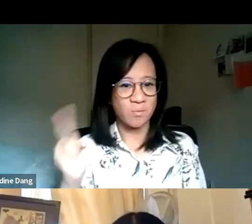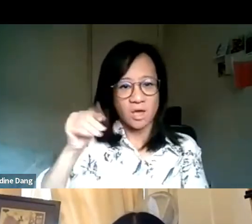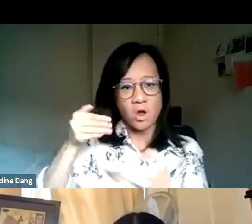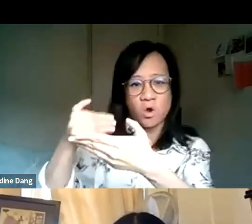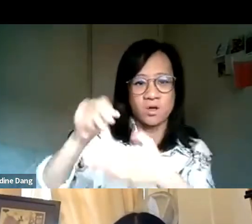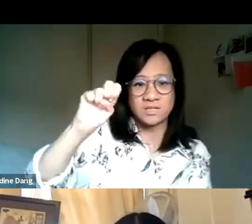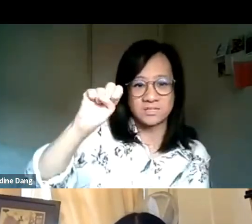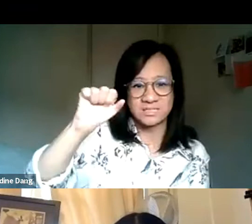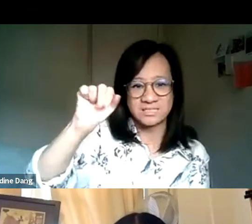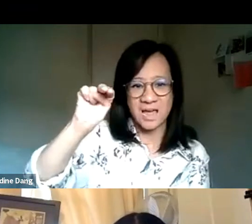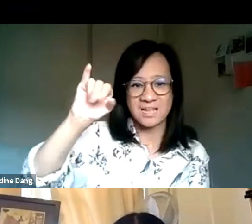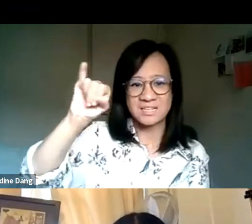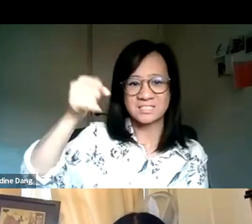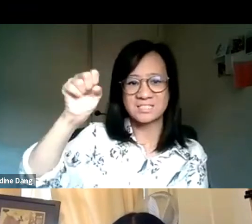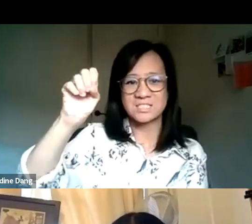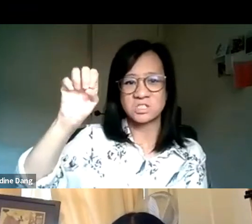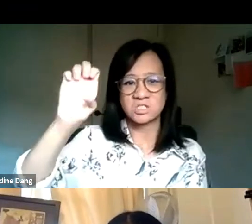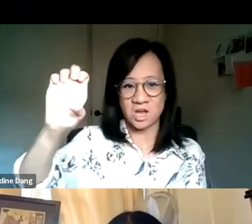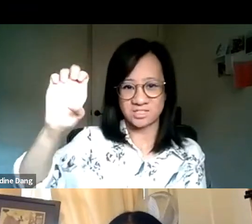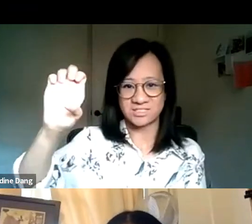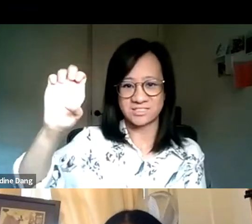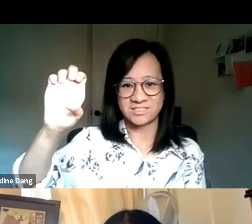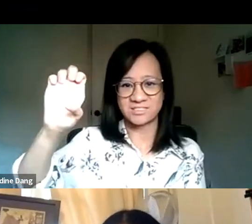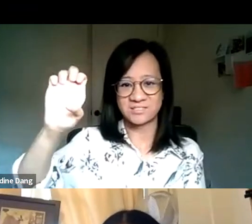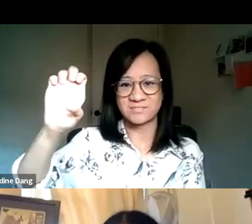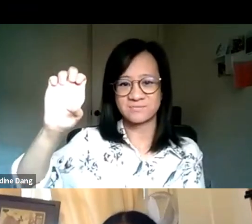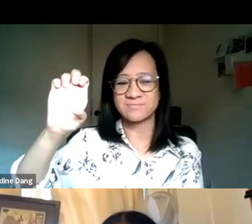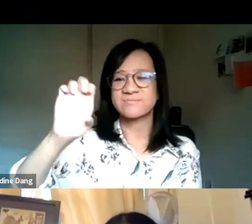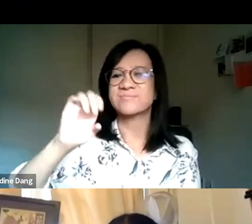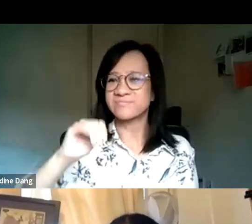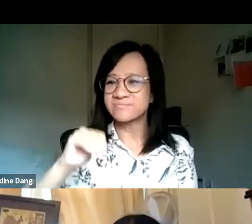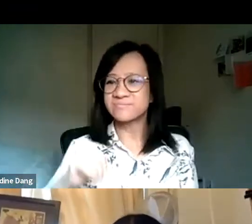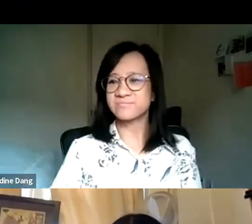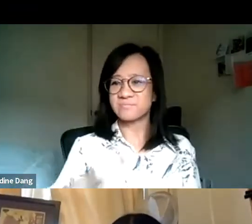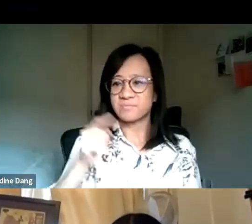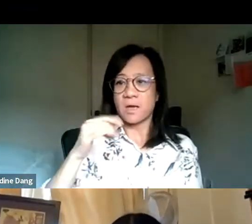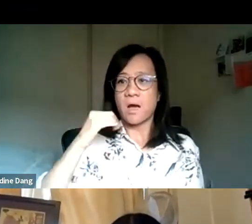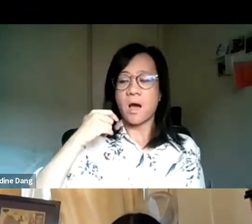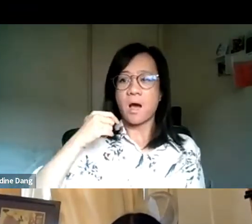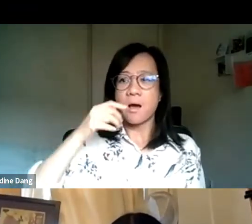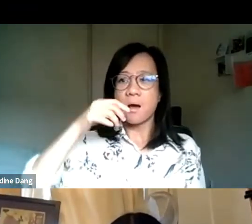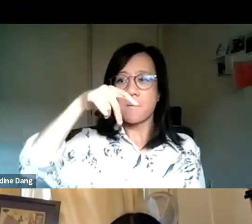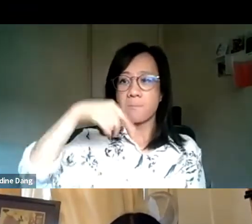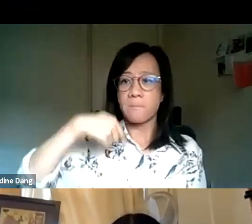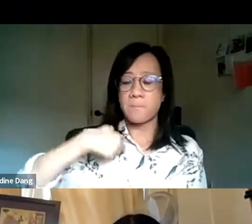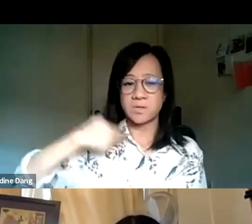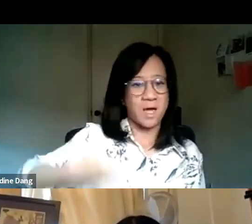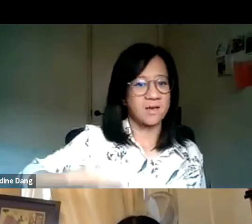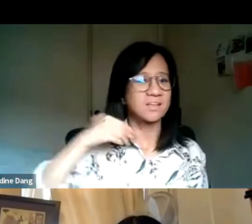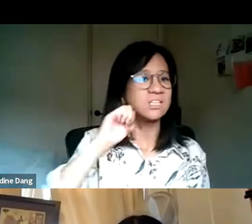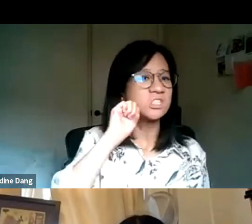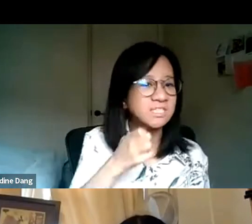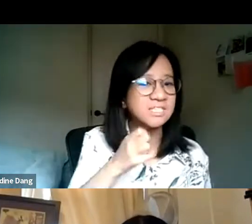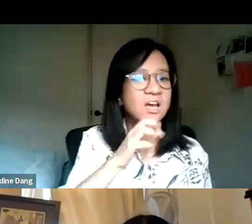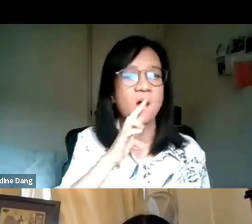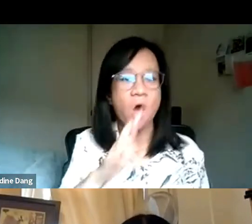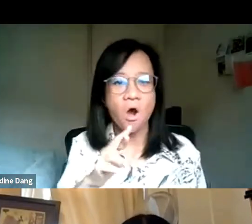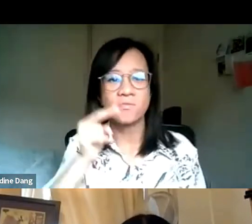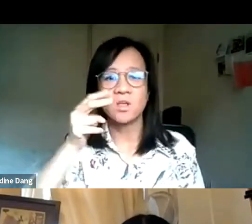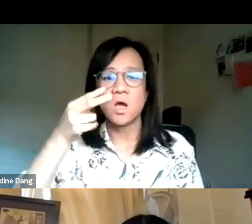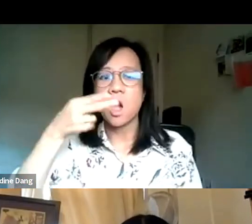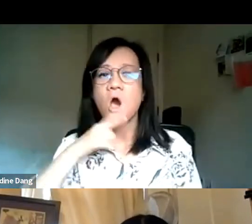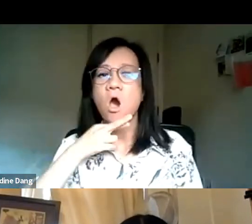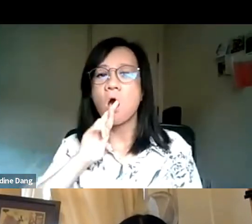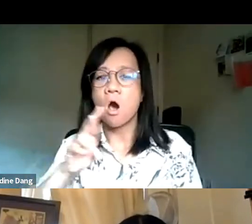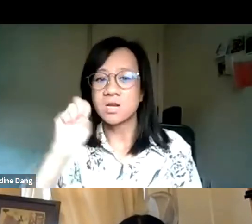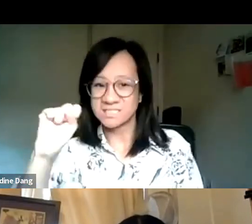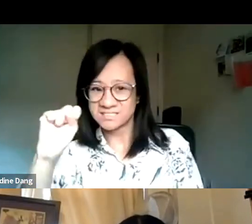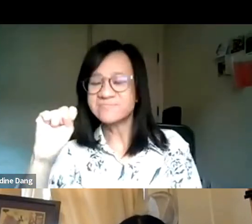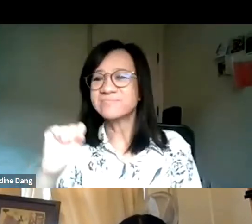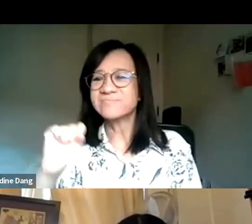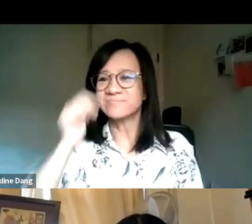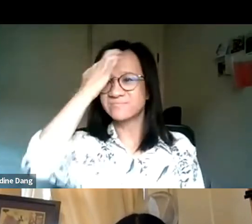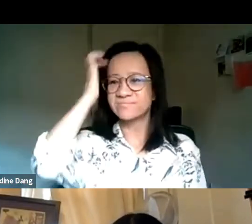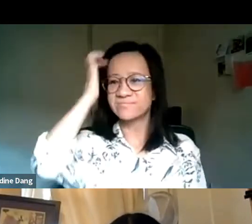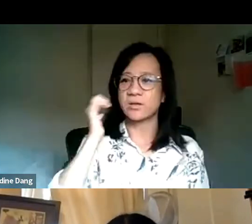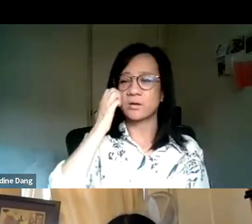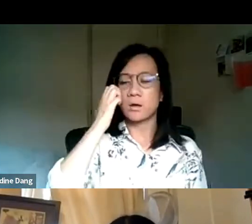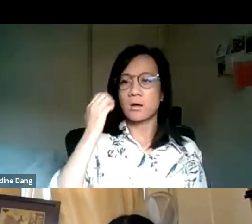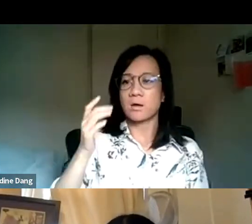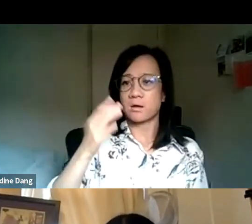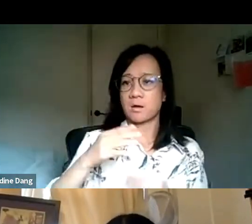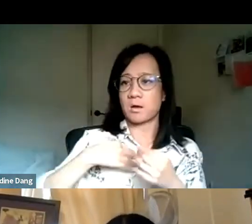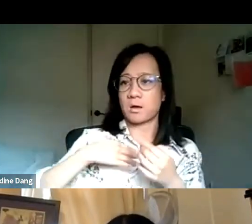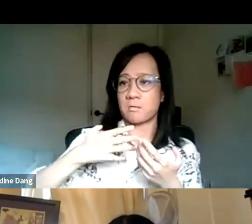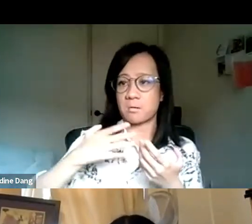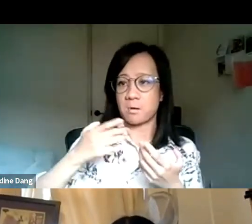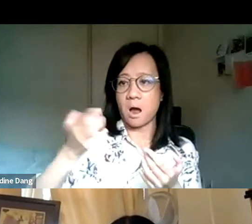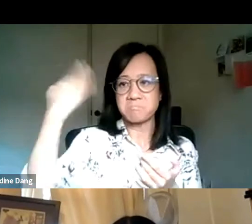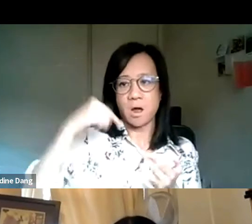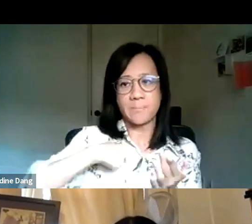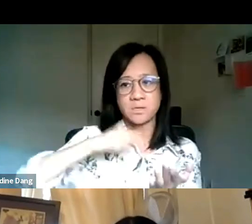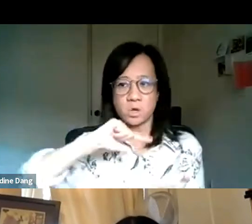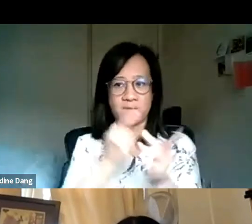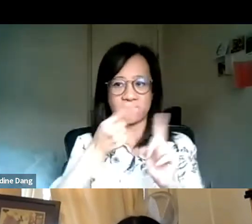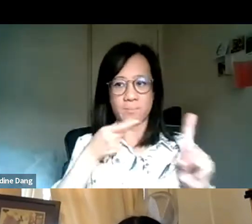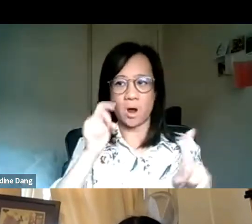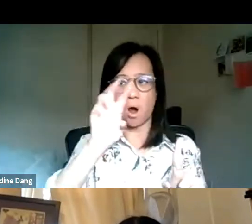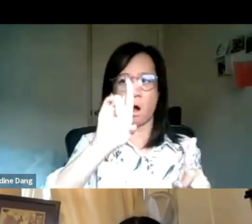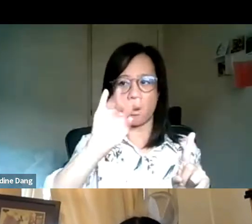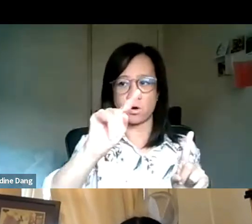I'm near the mountains in California near San Jose, and my pronouns are she/her/hers.